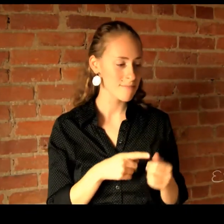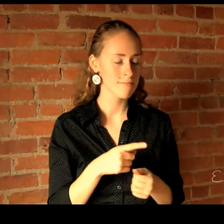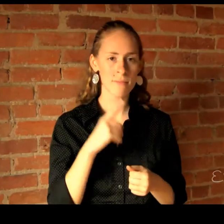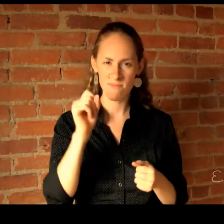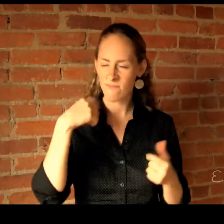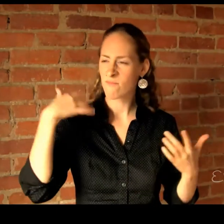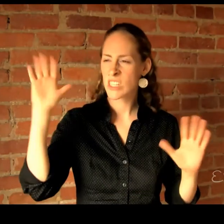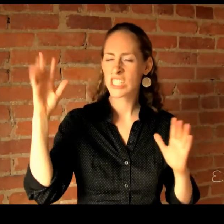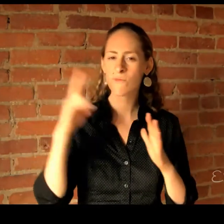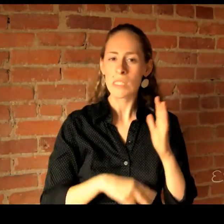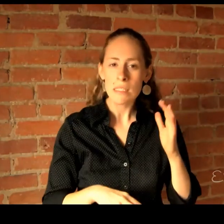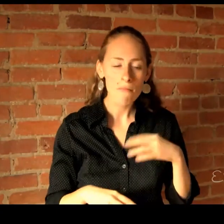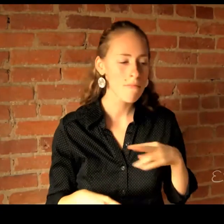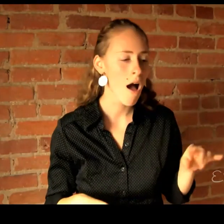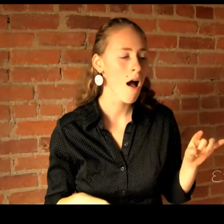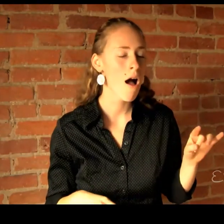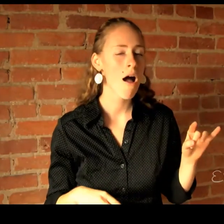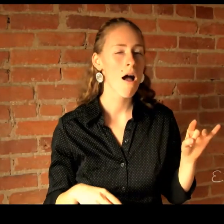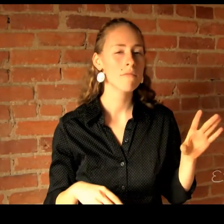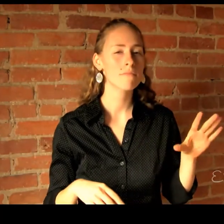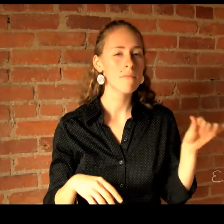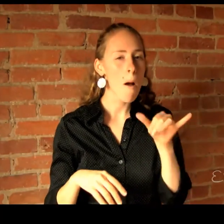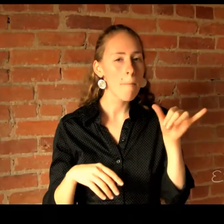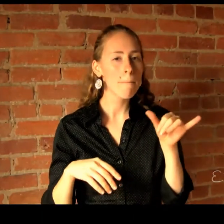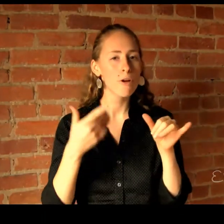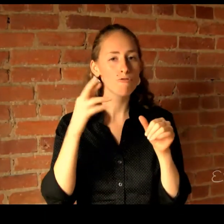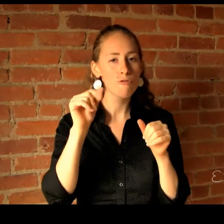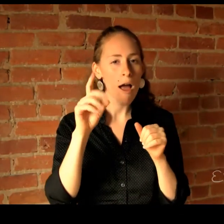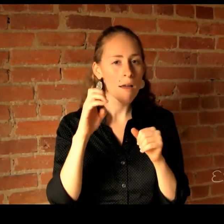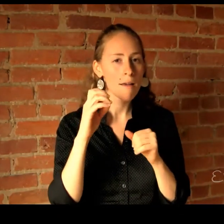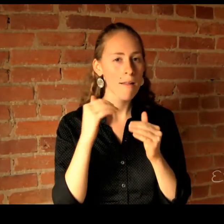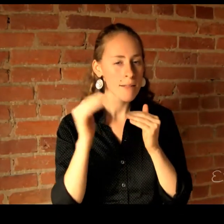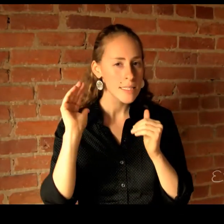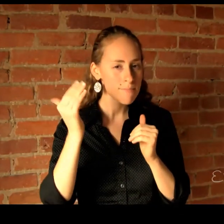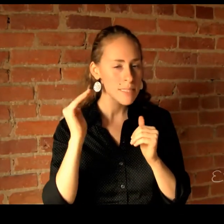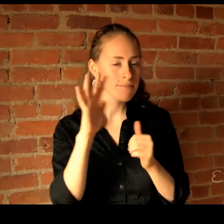younger brother if he read the same book. He did and the assigned grade level remains the same. Literature is